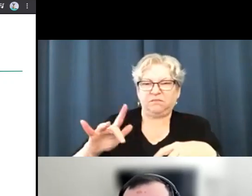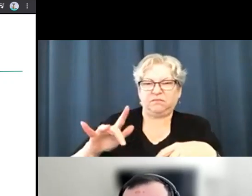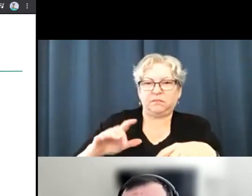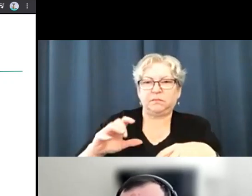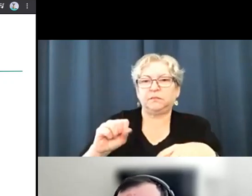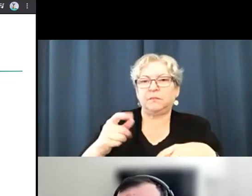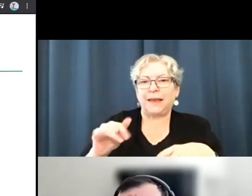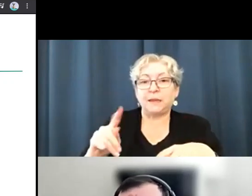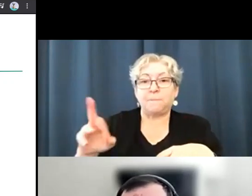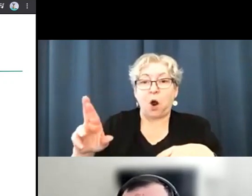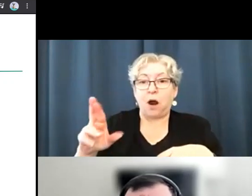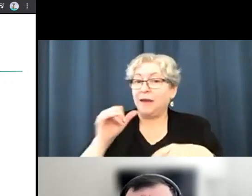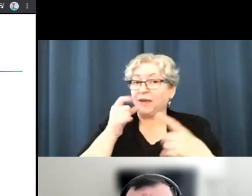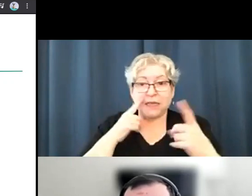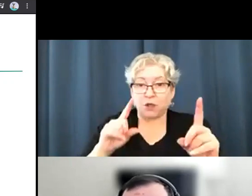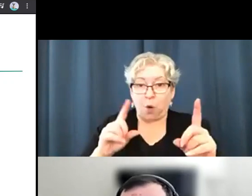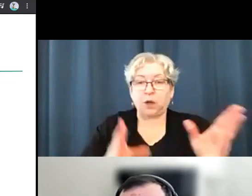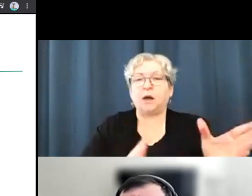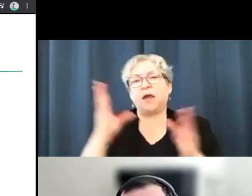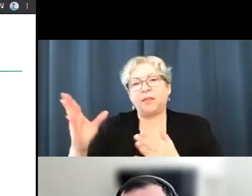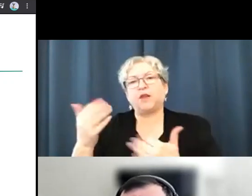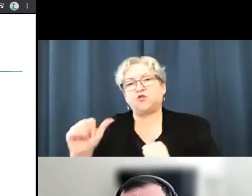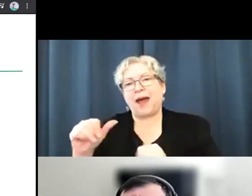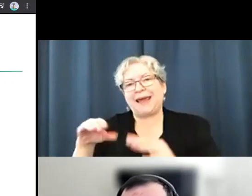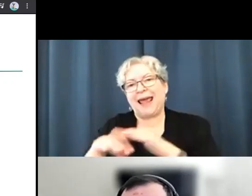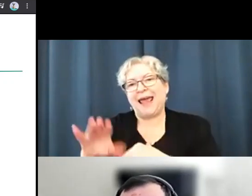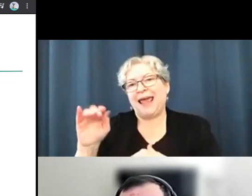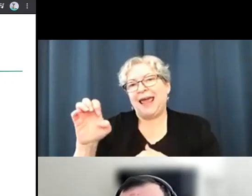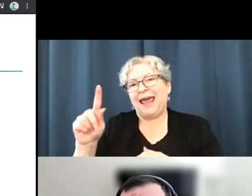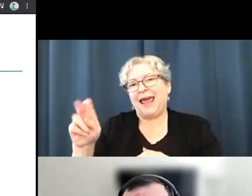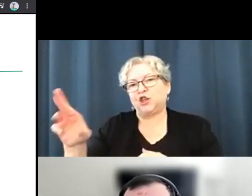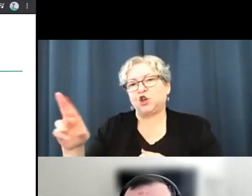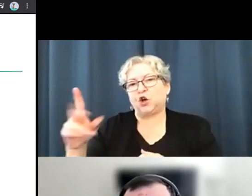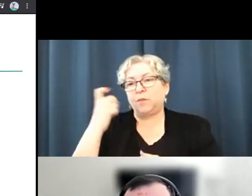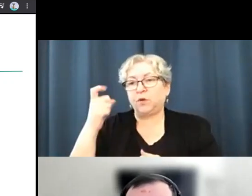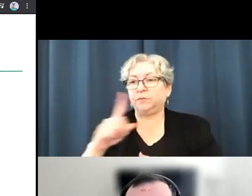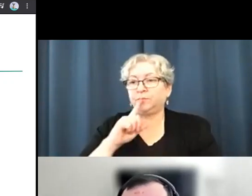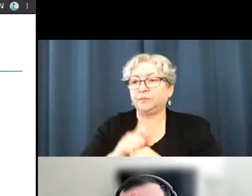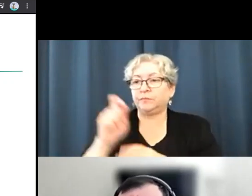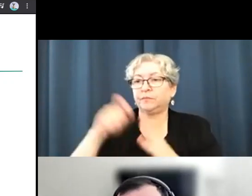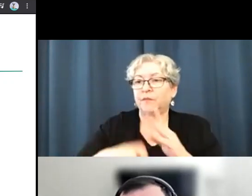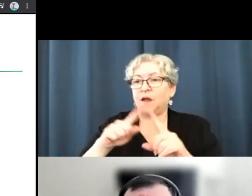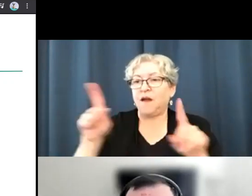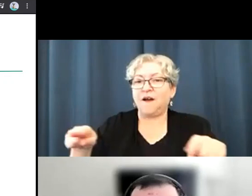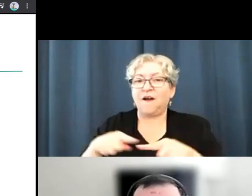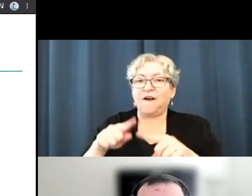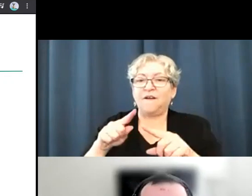If that doesn't work, you can try the Enter key, because if you're actually filling out a form, you might accidentally submit it.